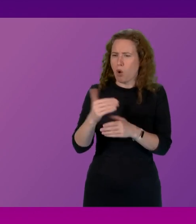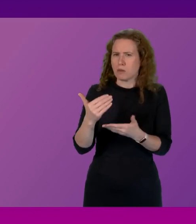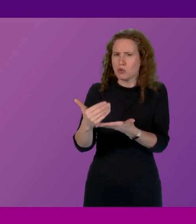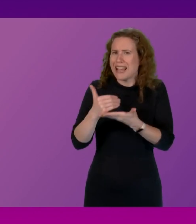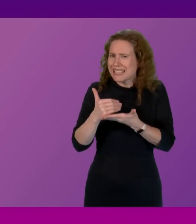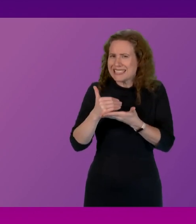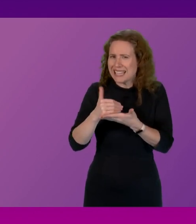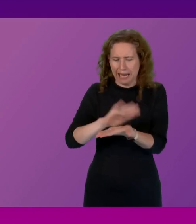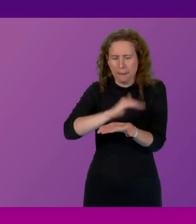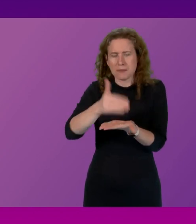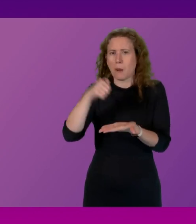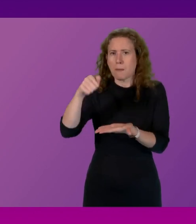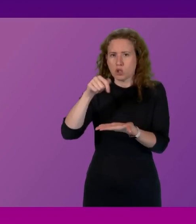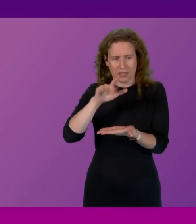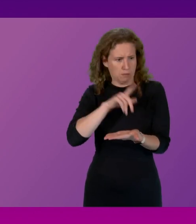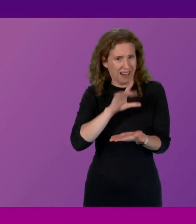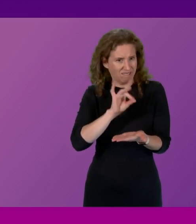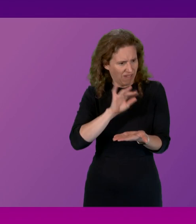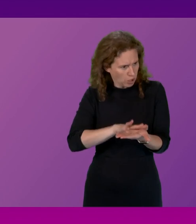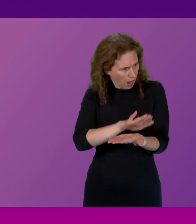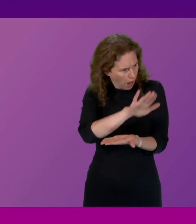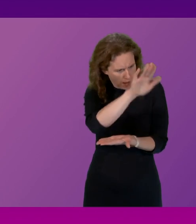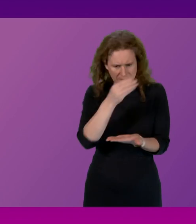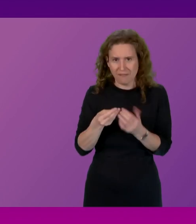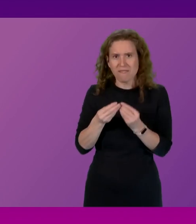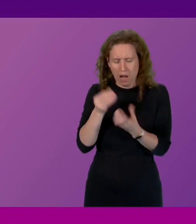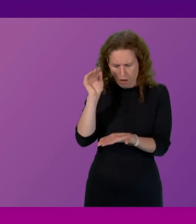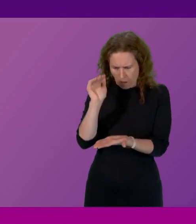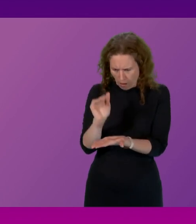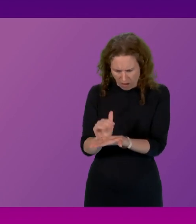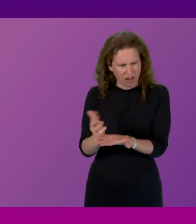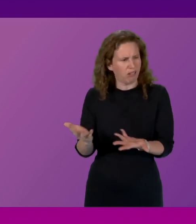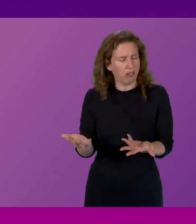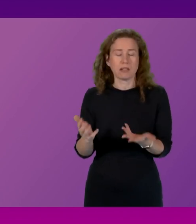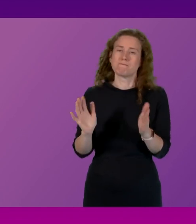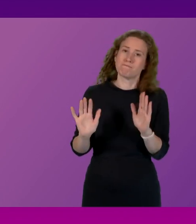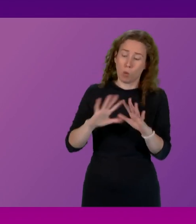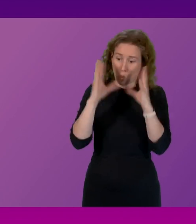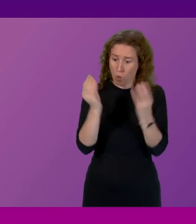resulted in that 7 per cent real-terms fall in our Barnett capital funding over the medium term.